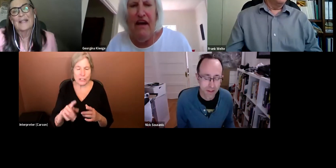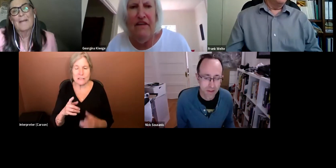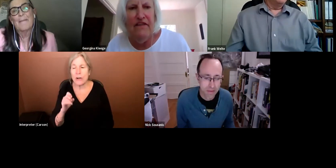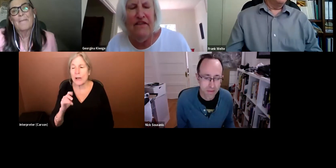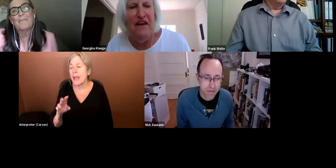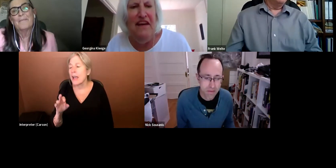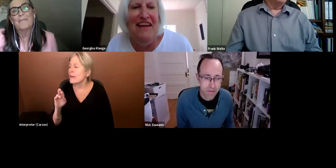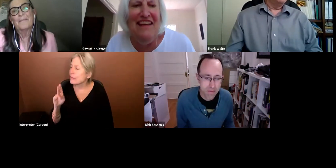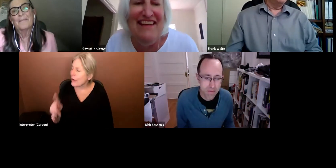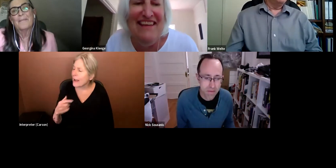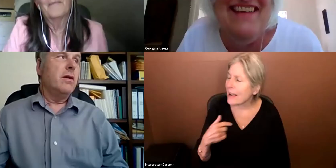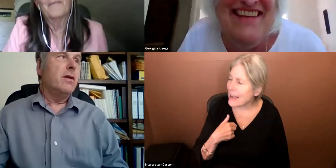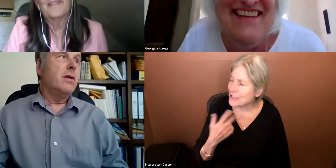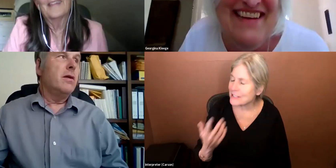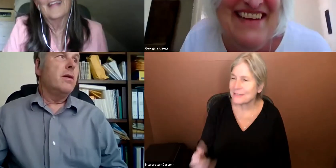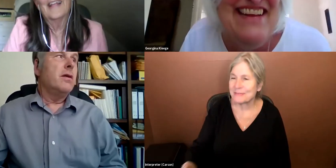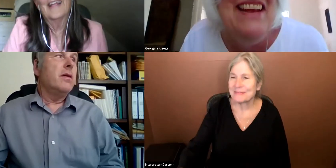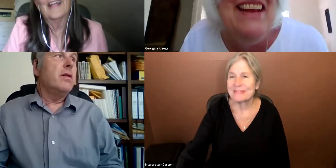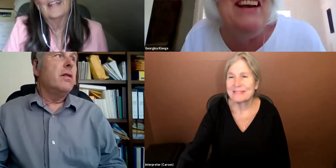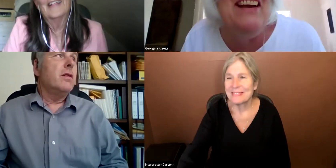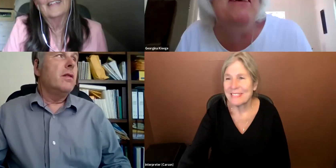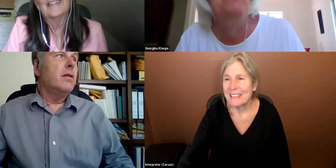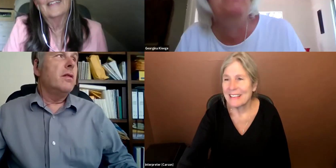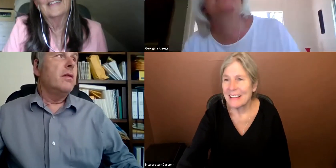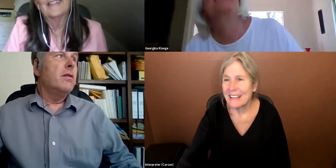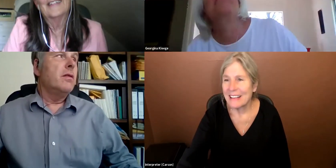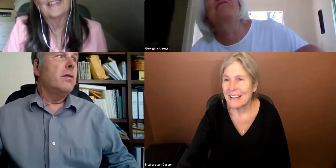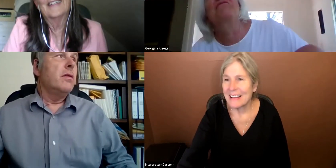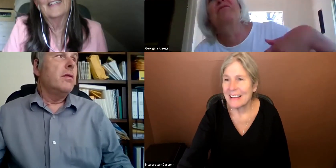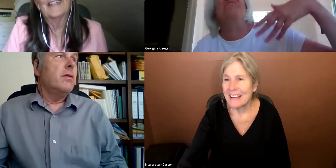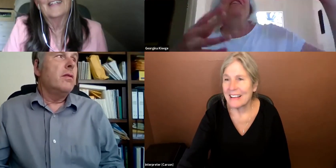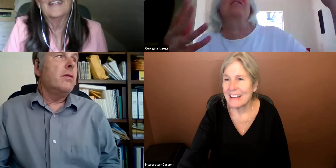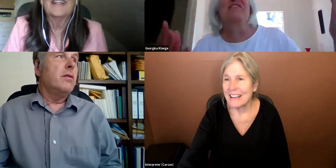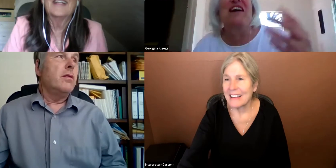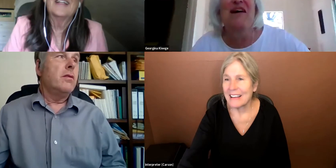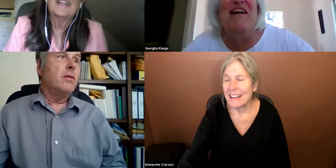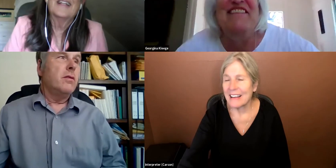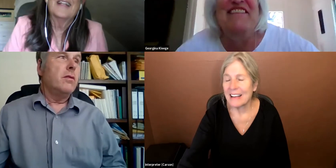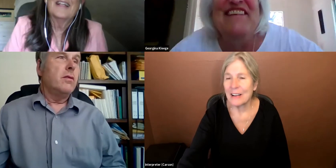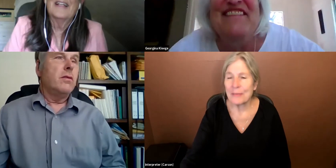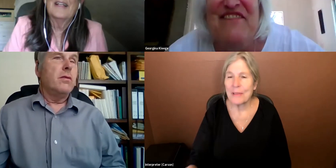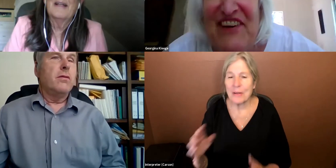I wanted you to comment as somebody who is